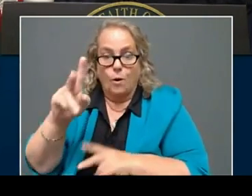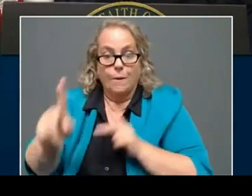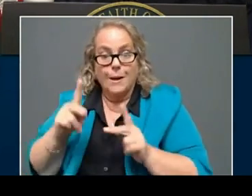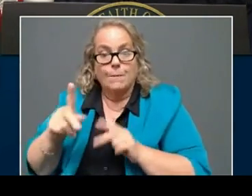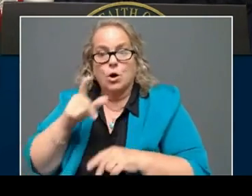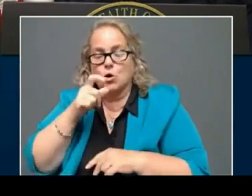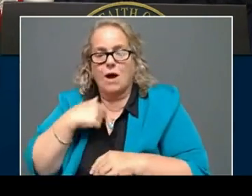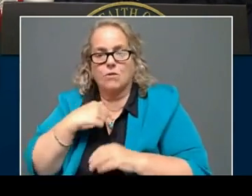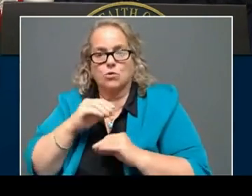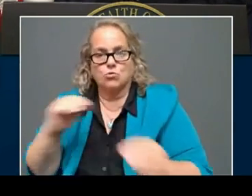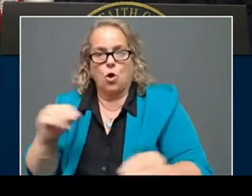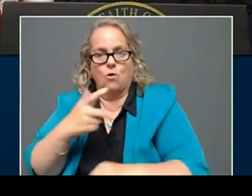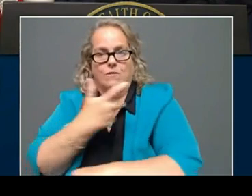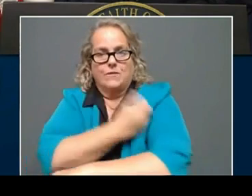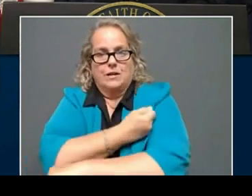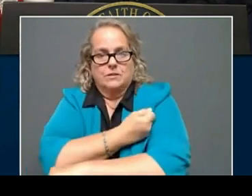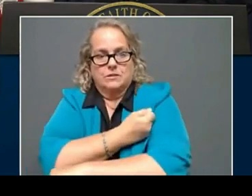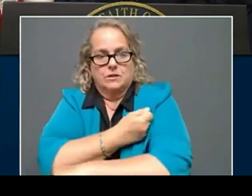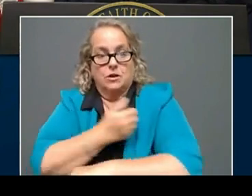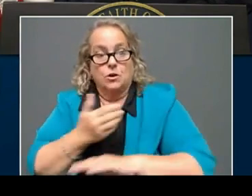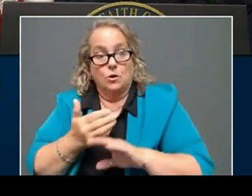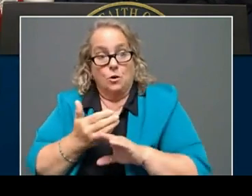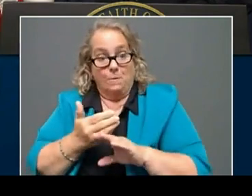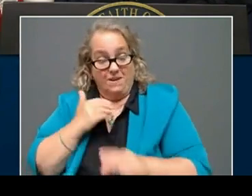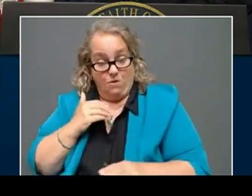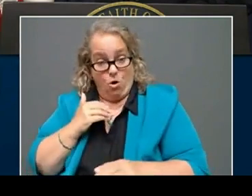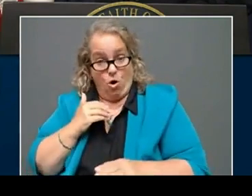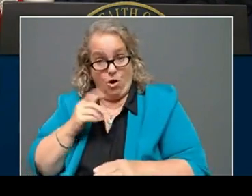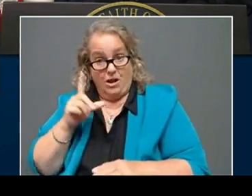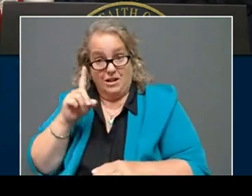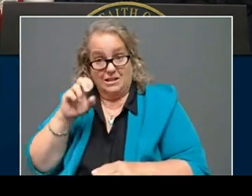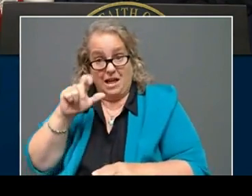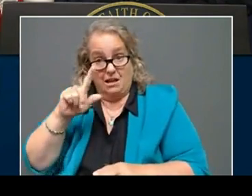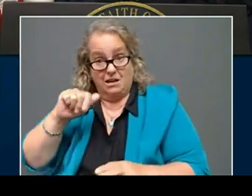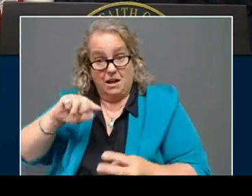delta variant became the dominant strain. And as you'll see vaccinated